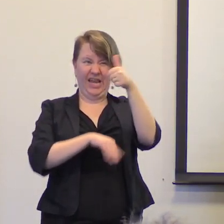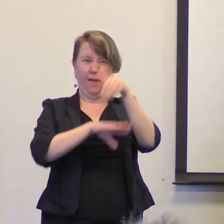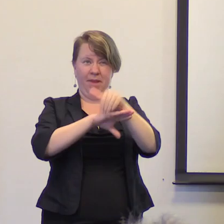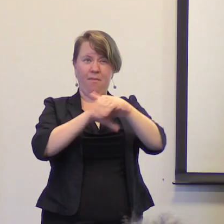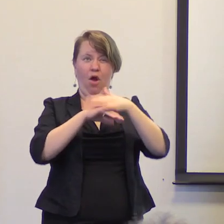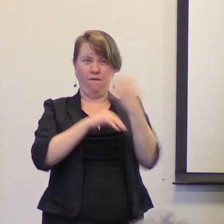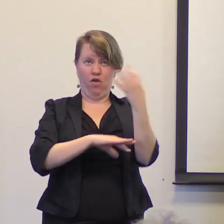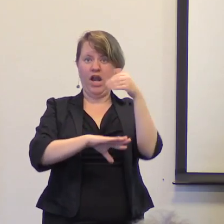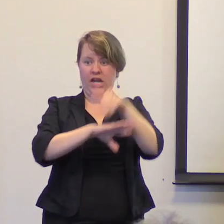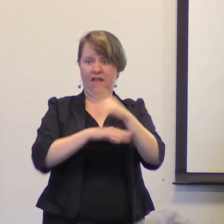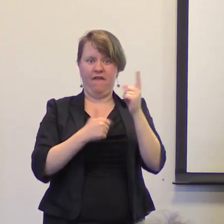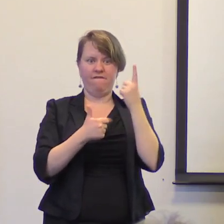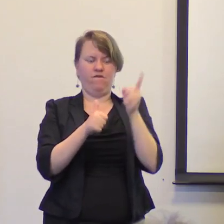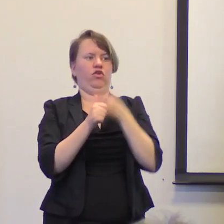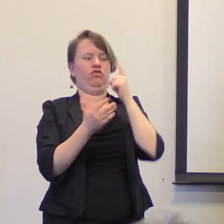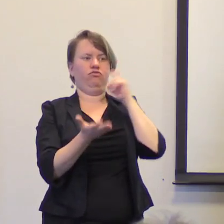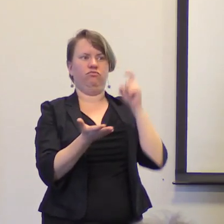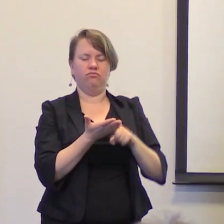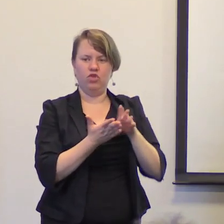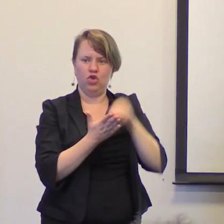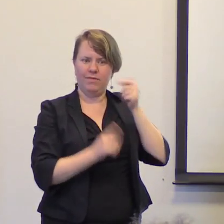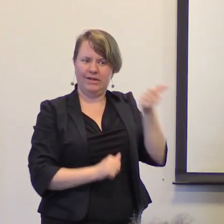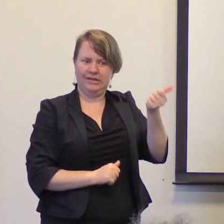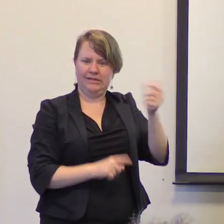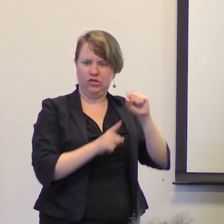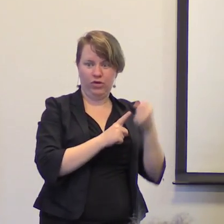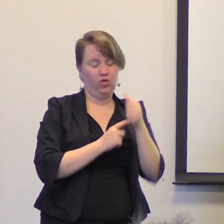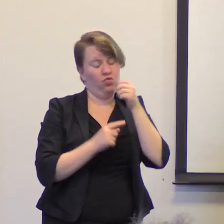is when they first found out about Hameed Darweesh and who knows how many other people